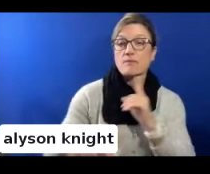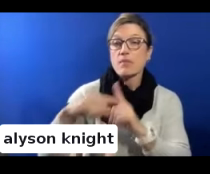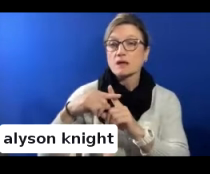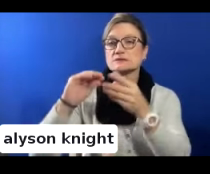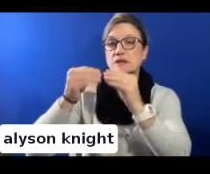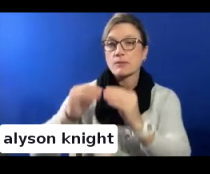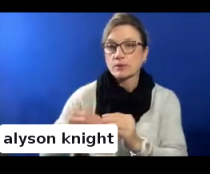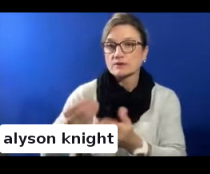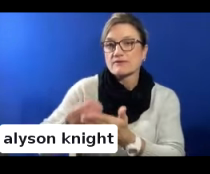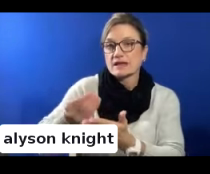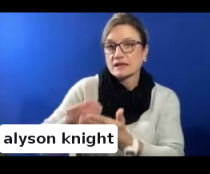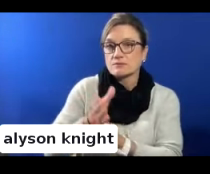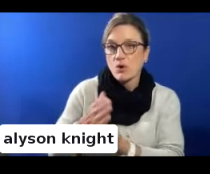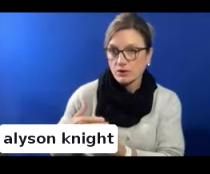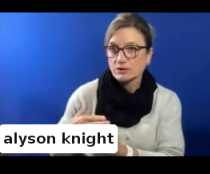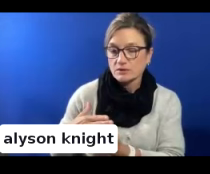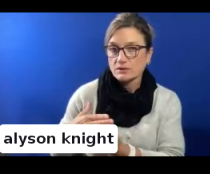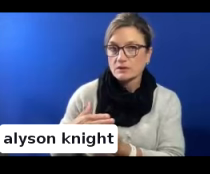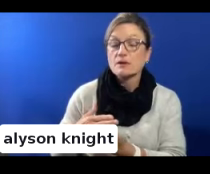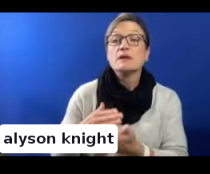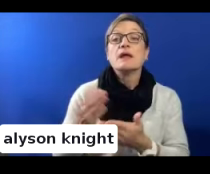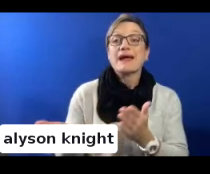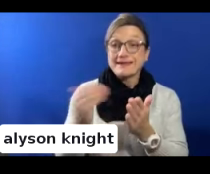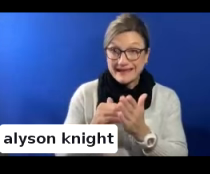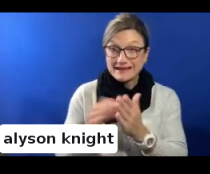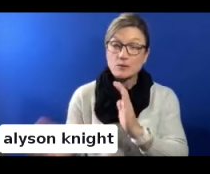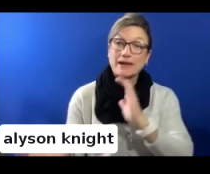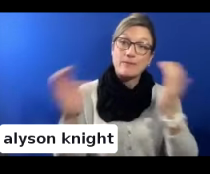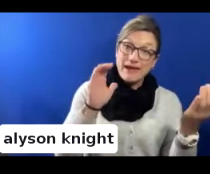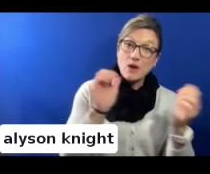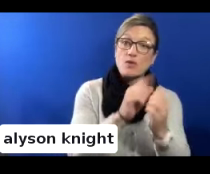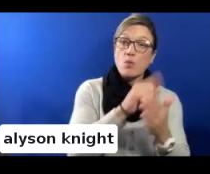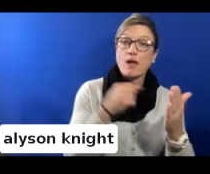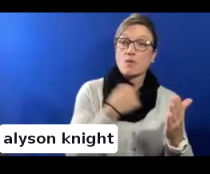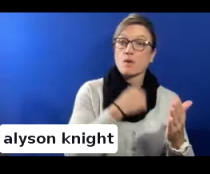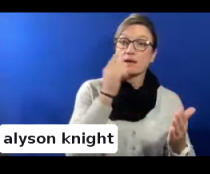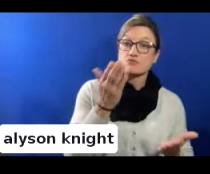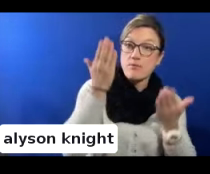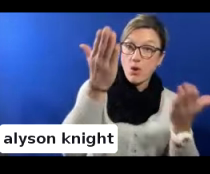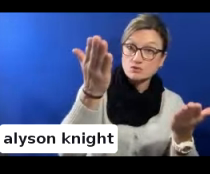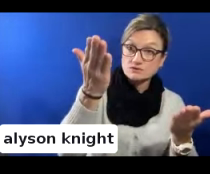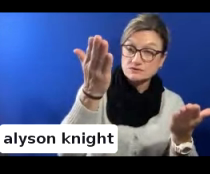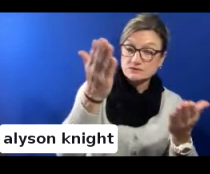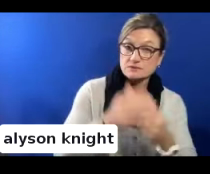Again, relative to what was proposed or pre-approved goals, revised